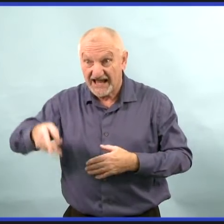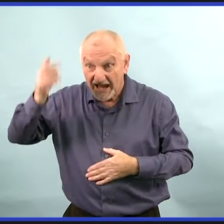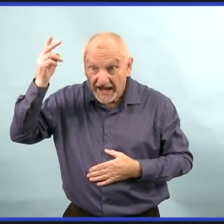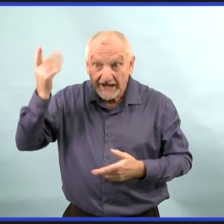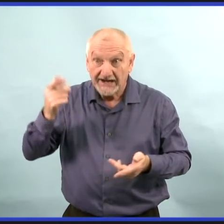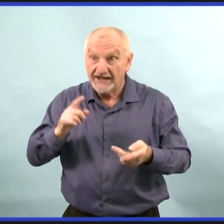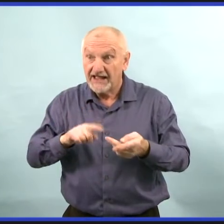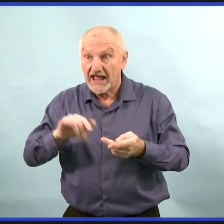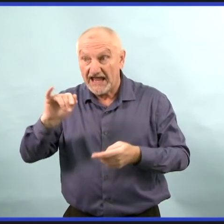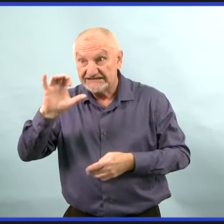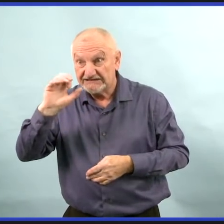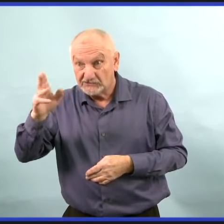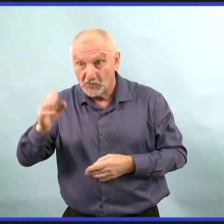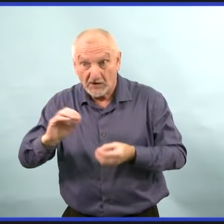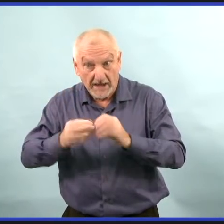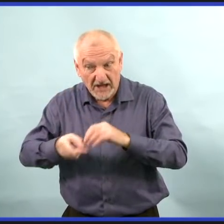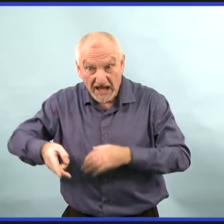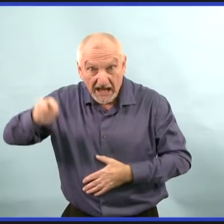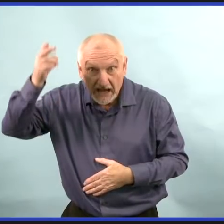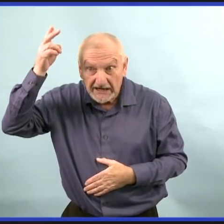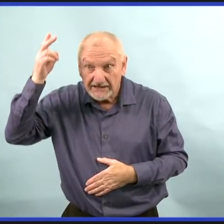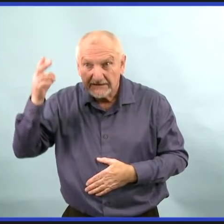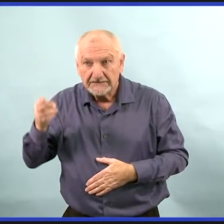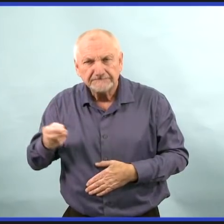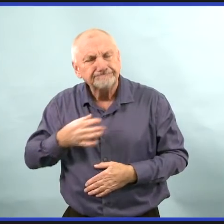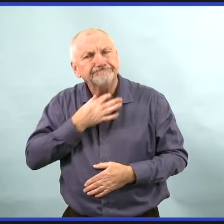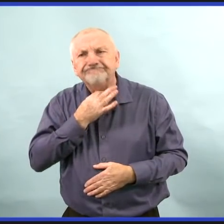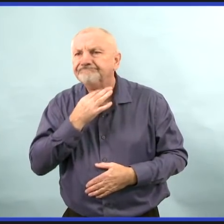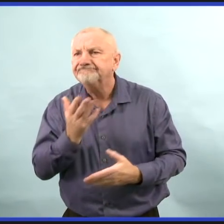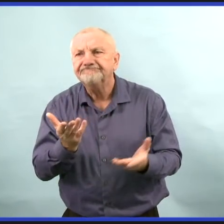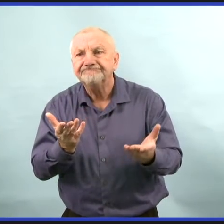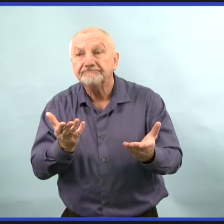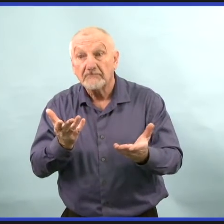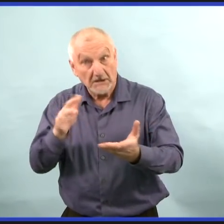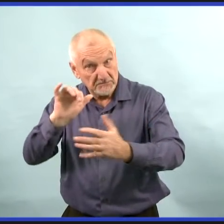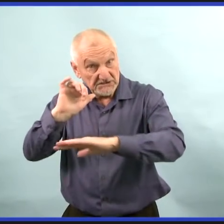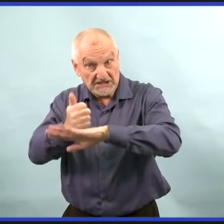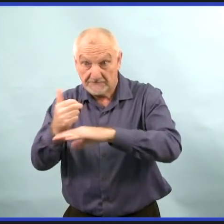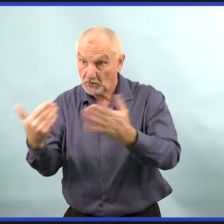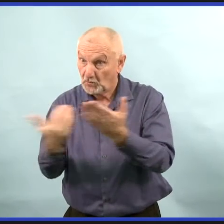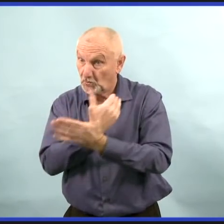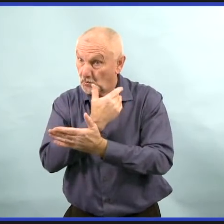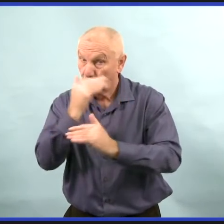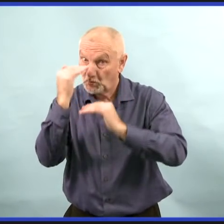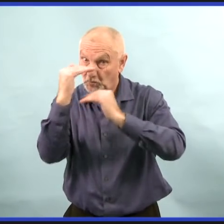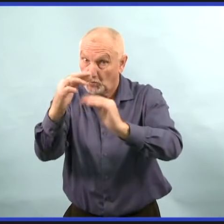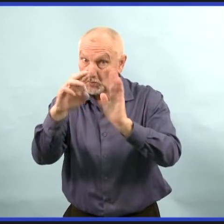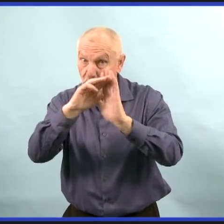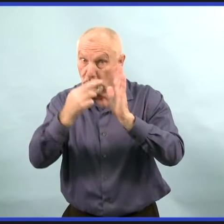uh is there any contemplation of new measures to dampen the numbers in that region